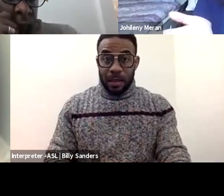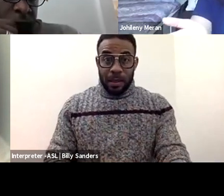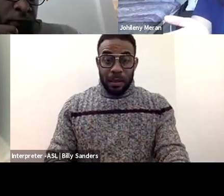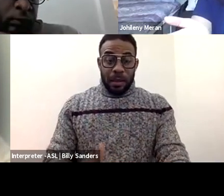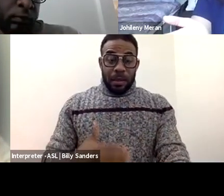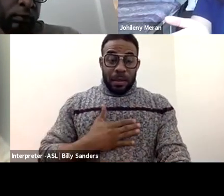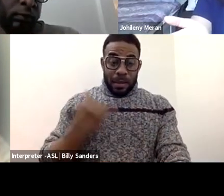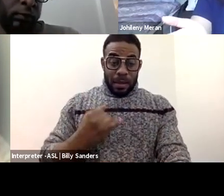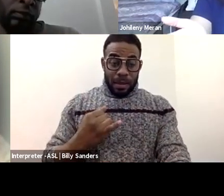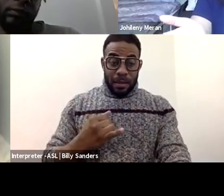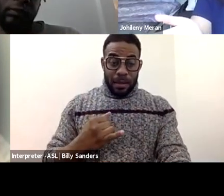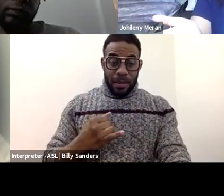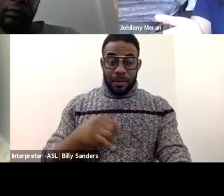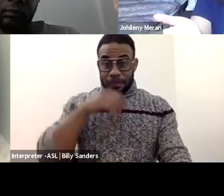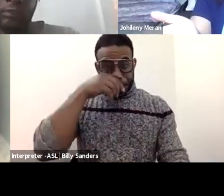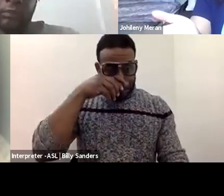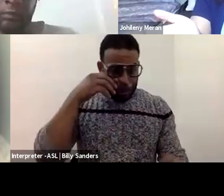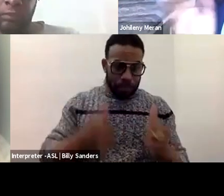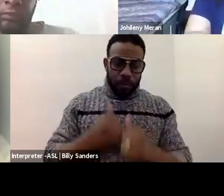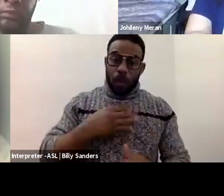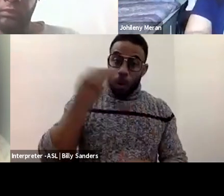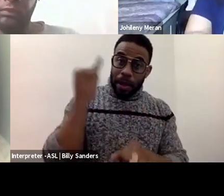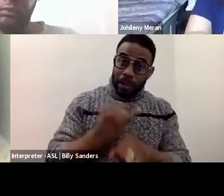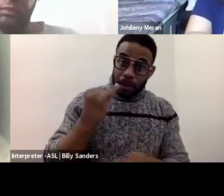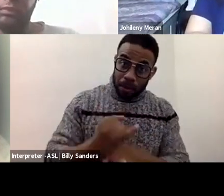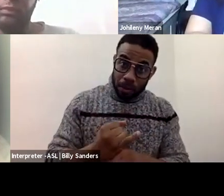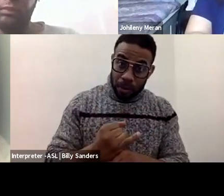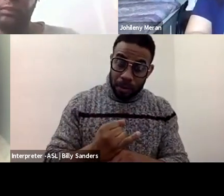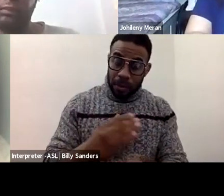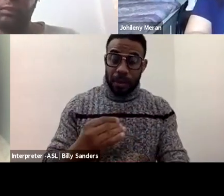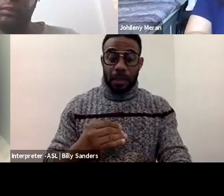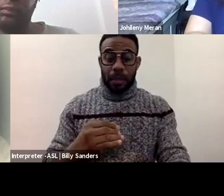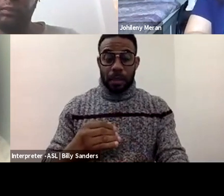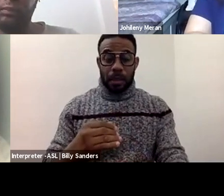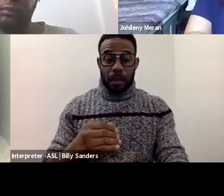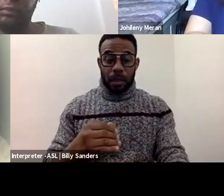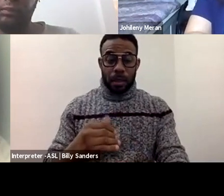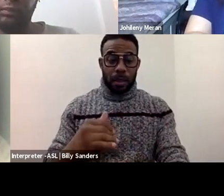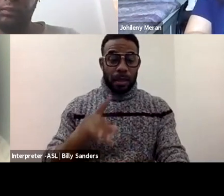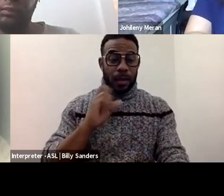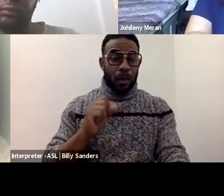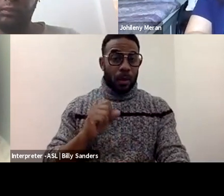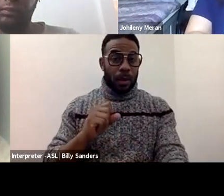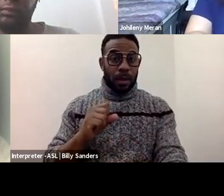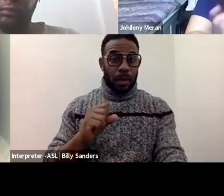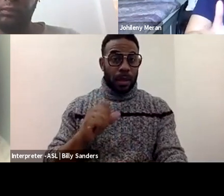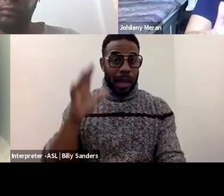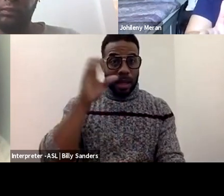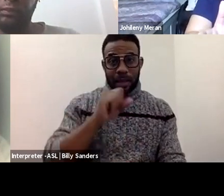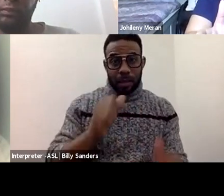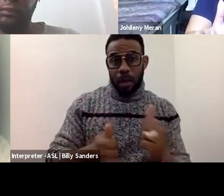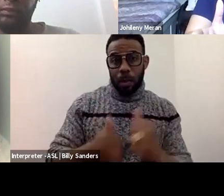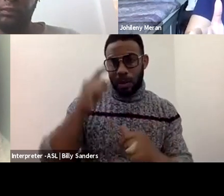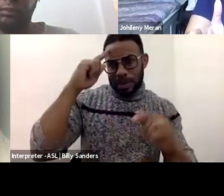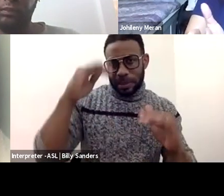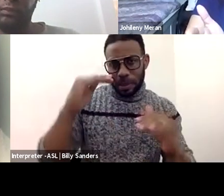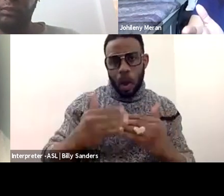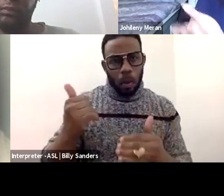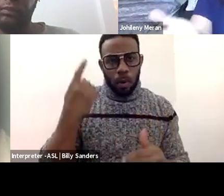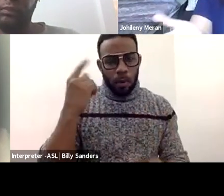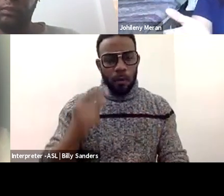was predominantly a White institution. And so it was almost expected for this students